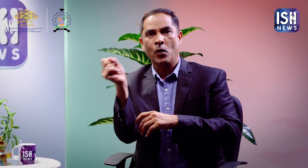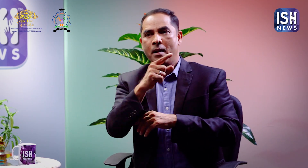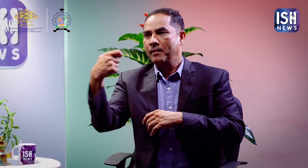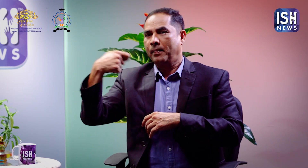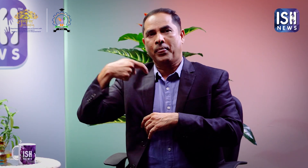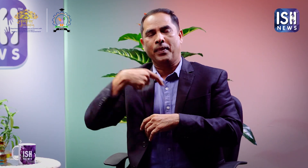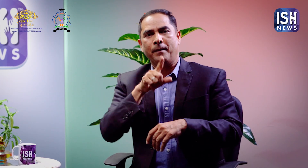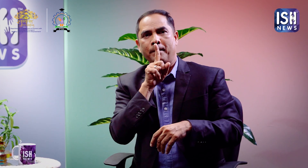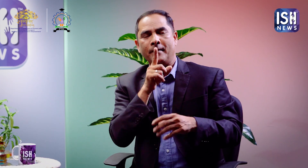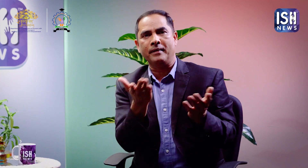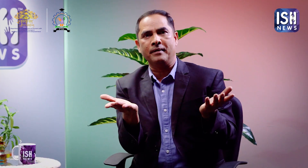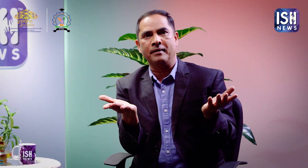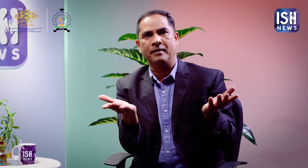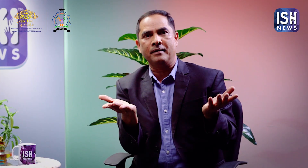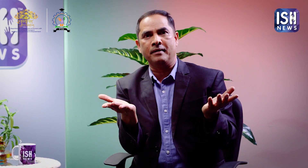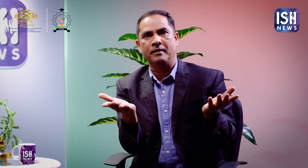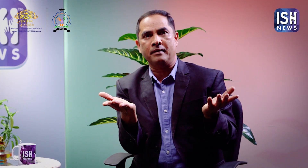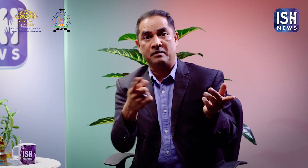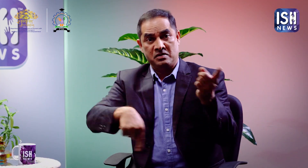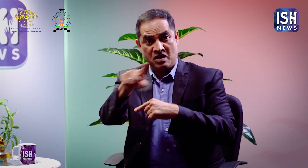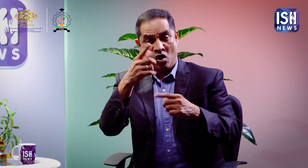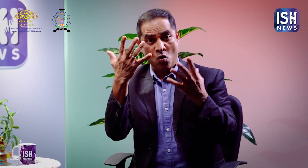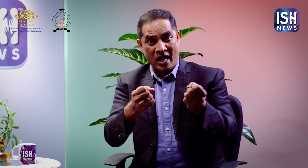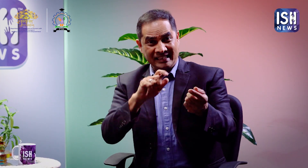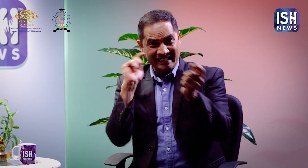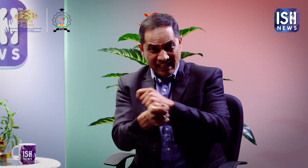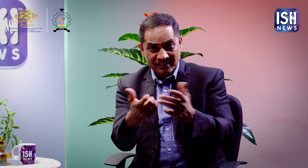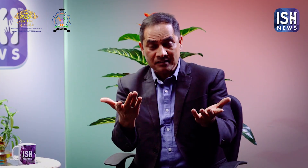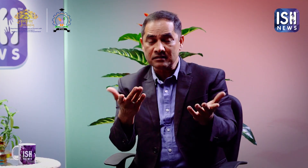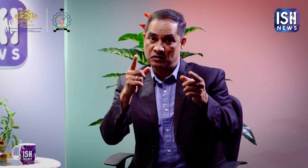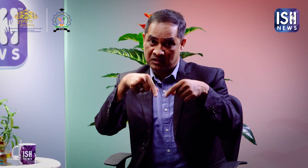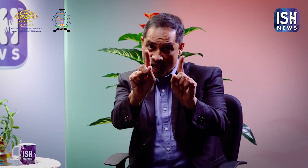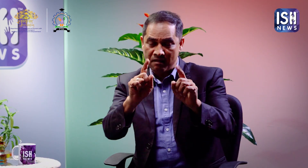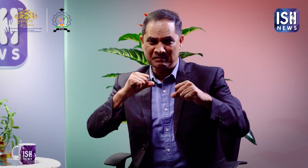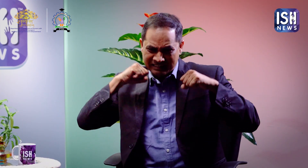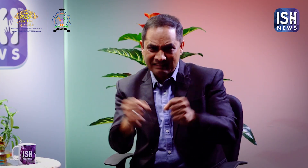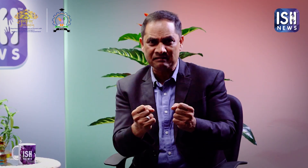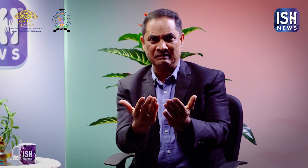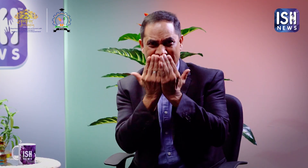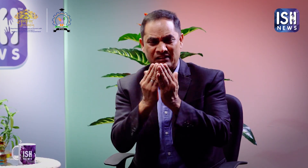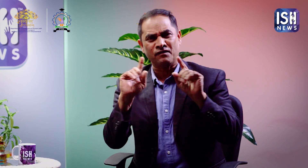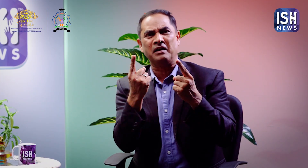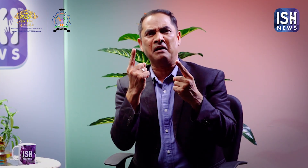They will be quiet and earn monthly pension for life. If you truly want change, you must put tremendous effort into your studies.